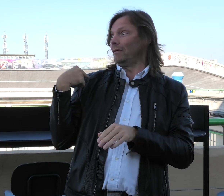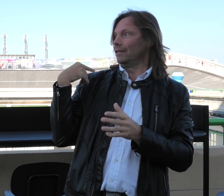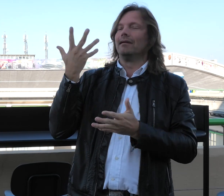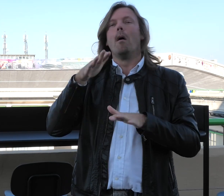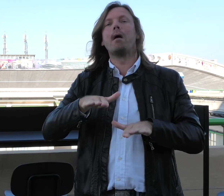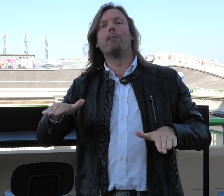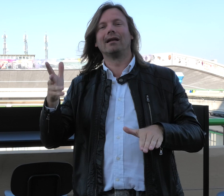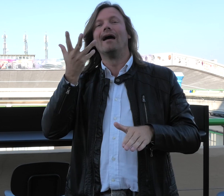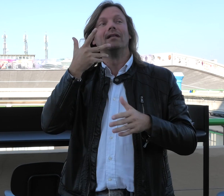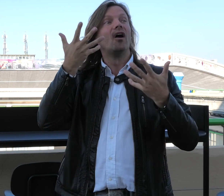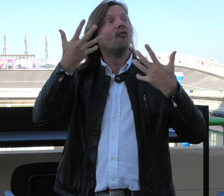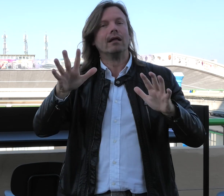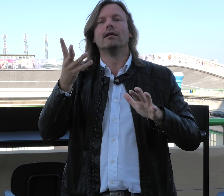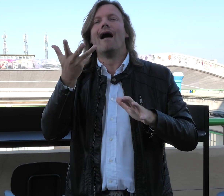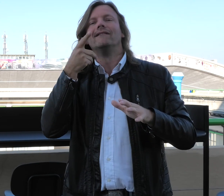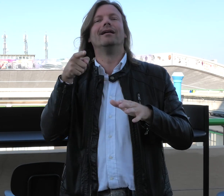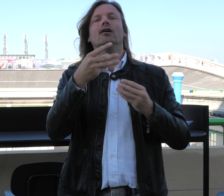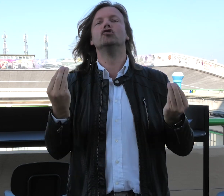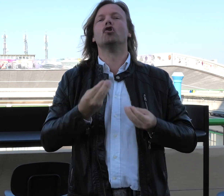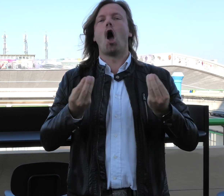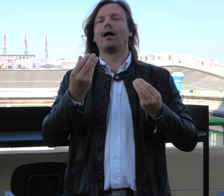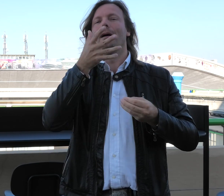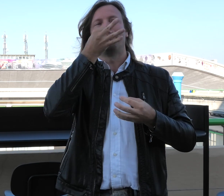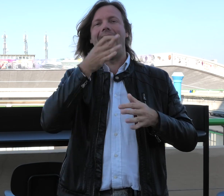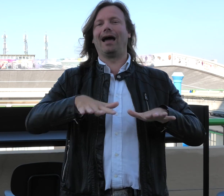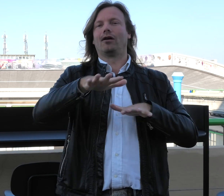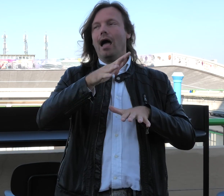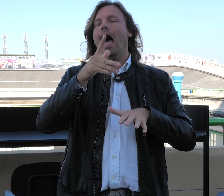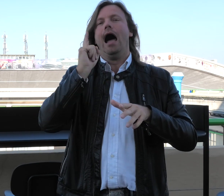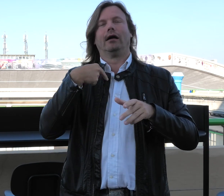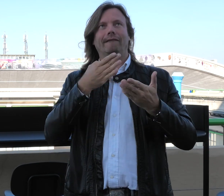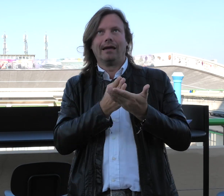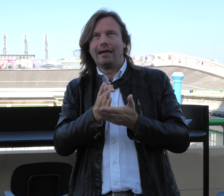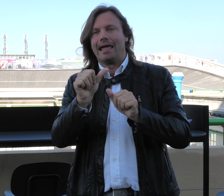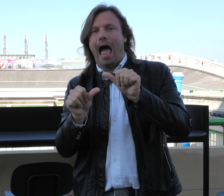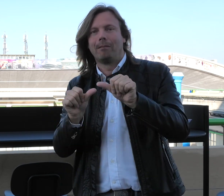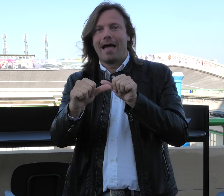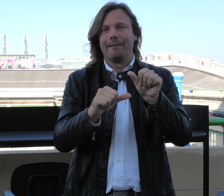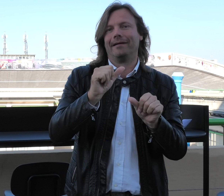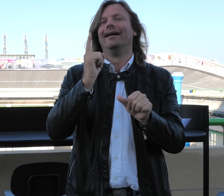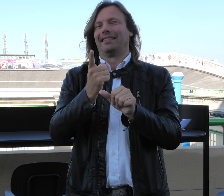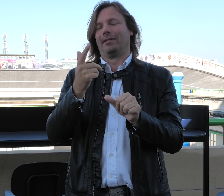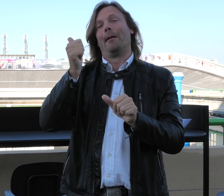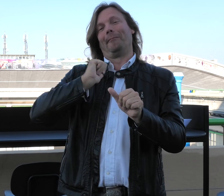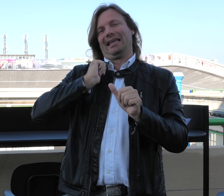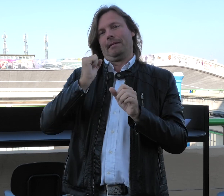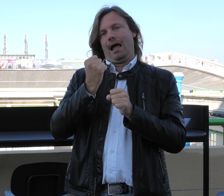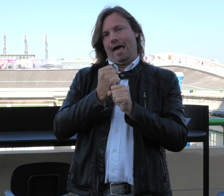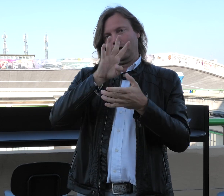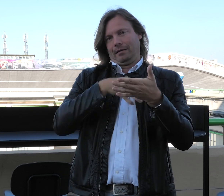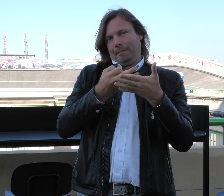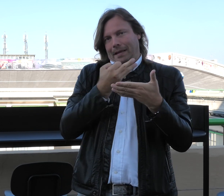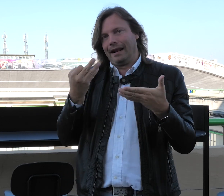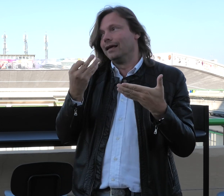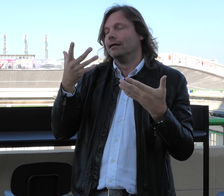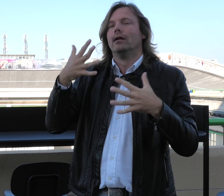for example, the tour with the children, at the end they wanted to go to a playground so I had to adjust the route according to that.